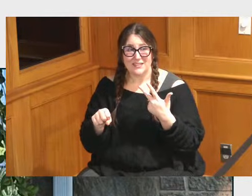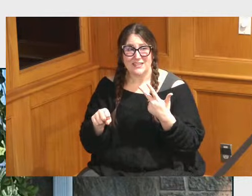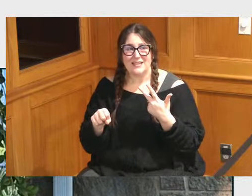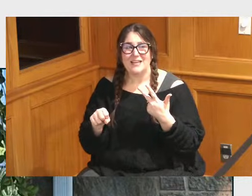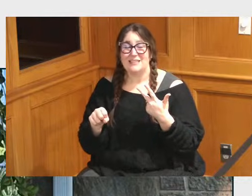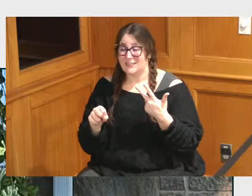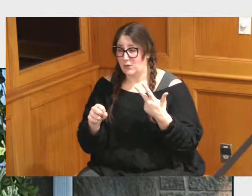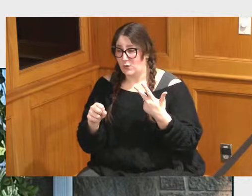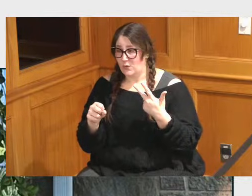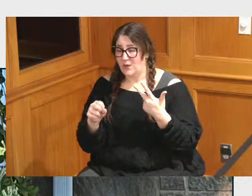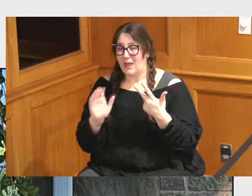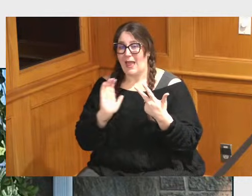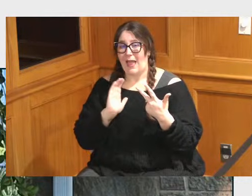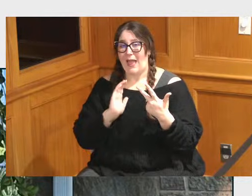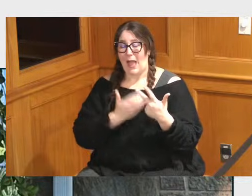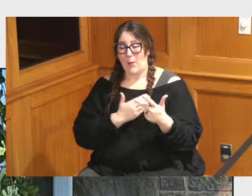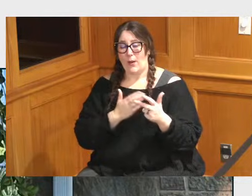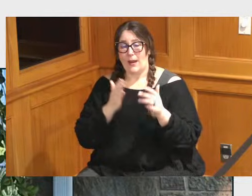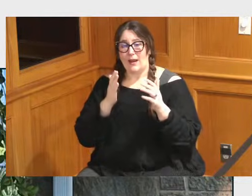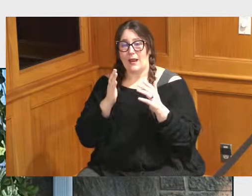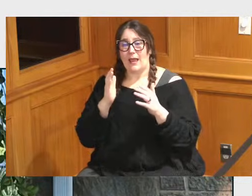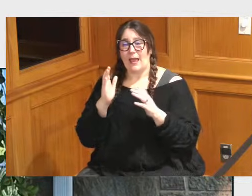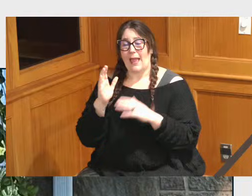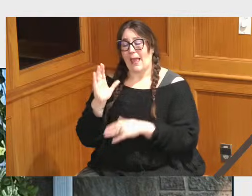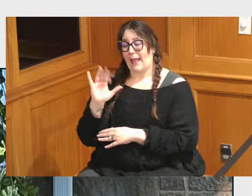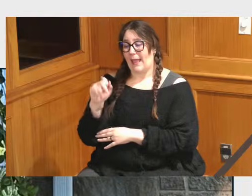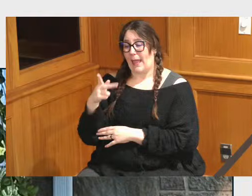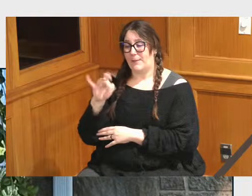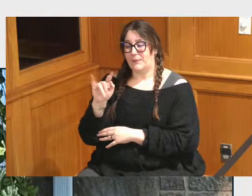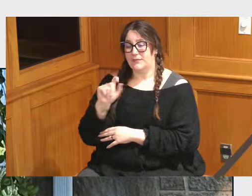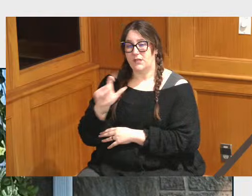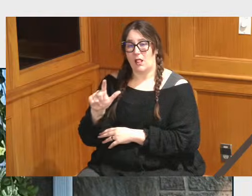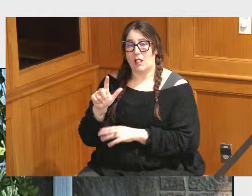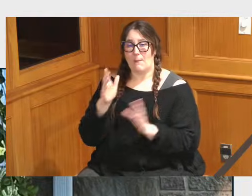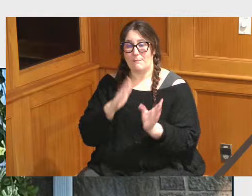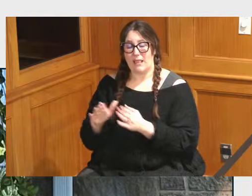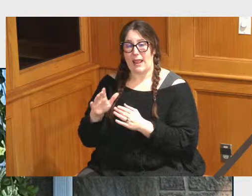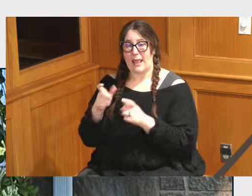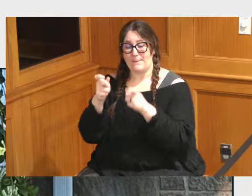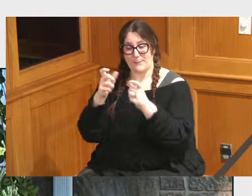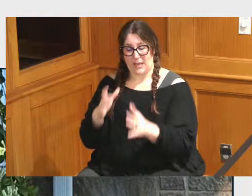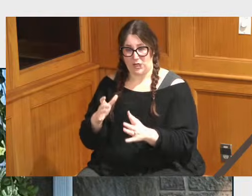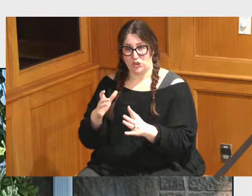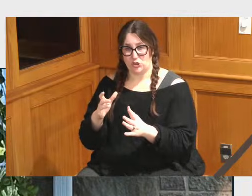of our capital planning manager whose team runs another consent decree managed project. We have